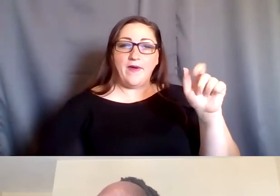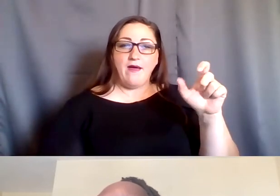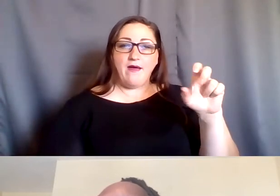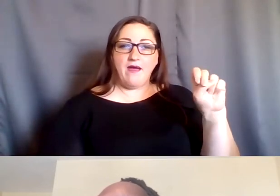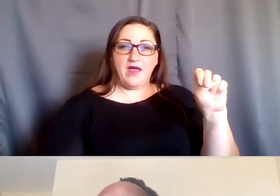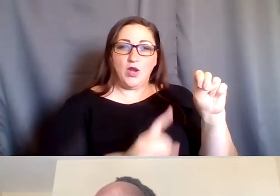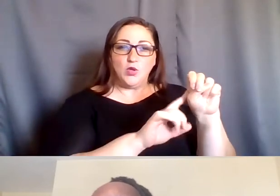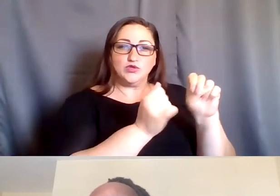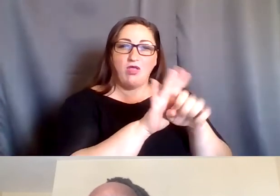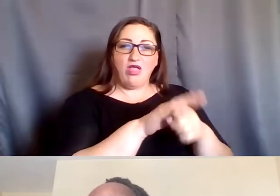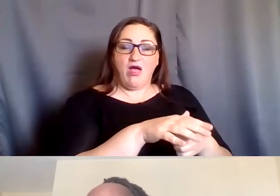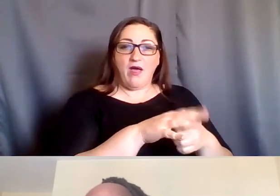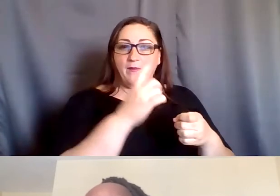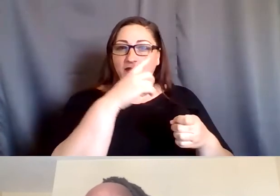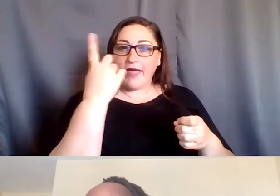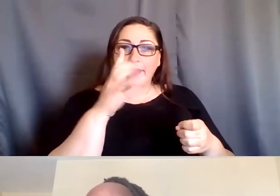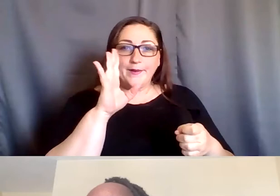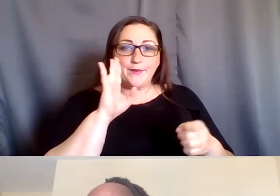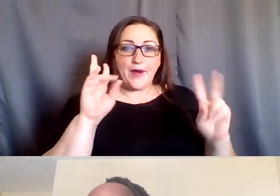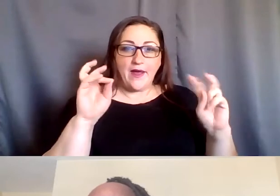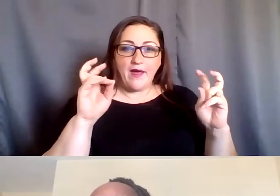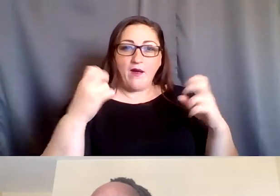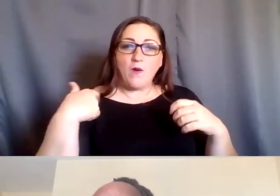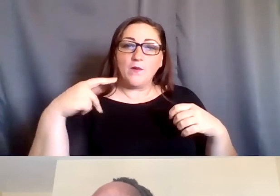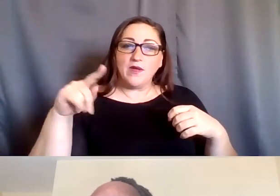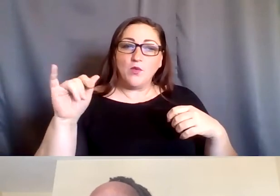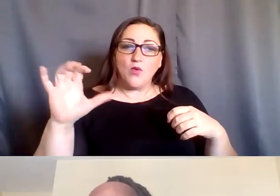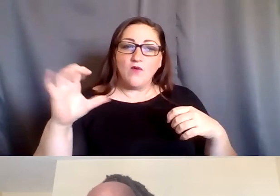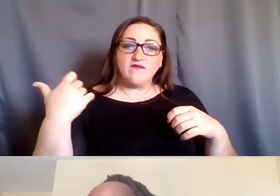For instance, in 2018 we saw many polling stations that were shut down